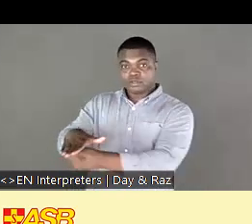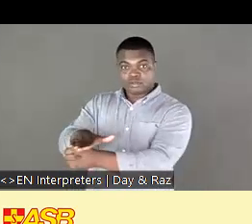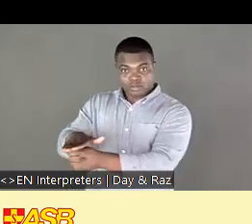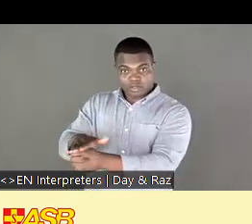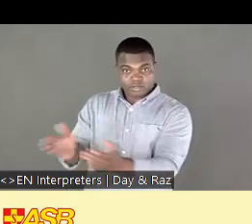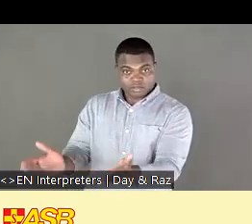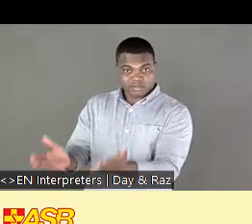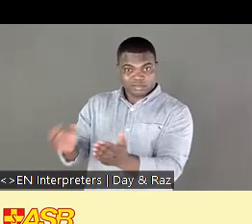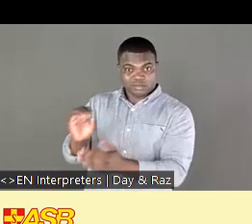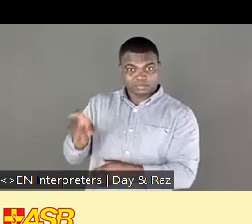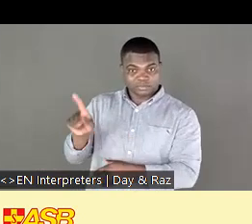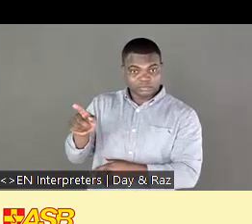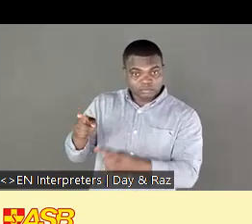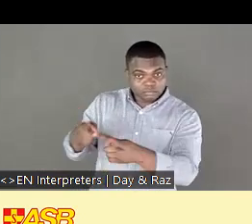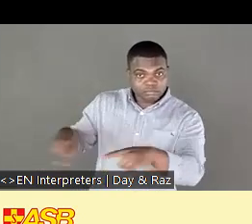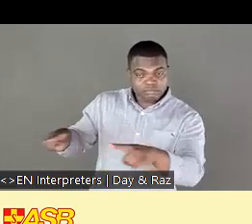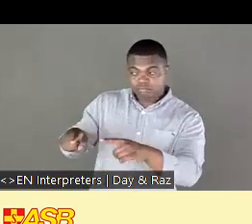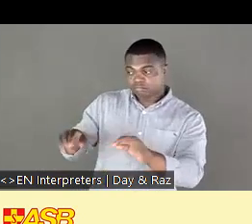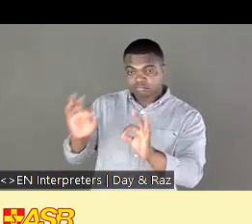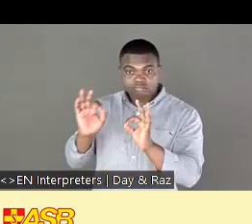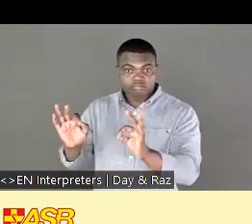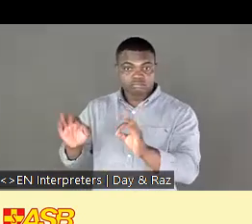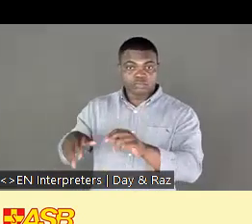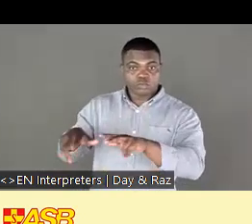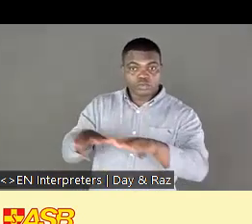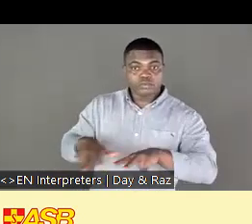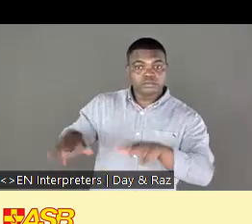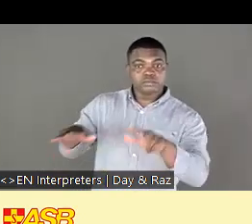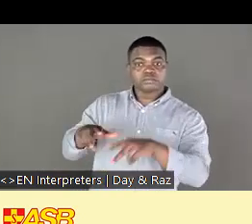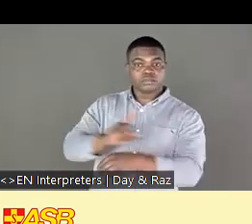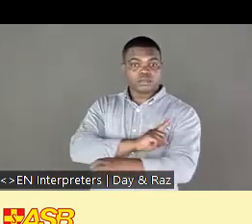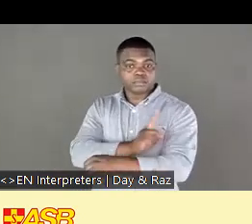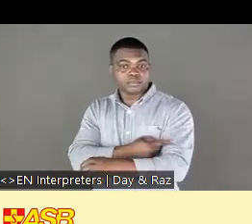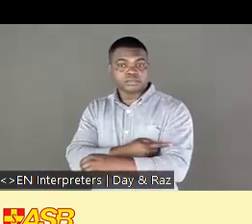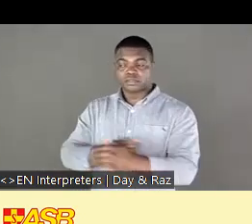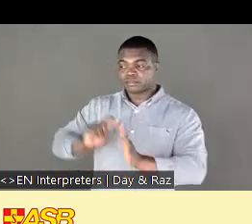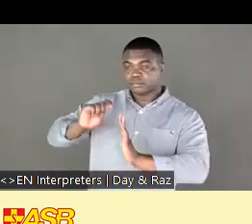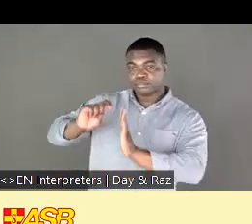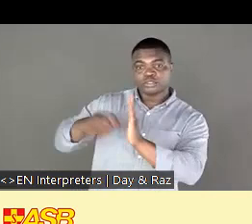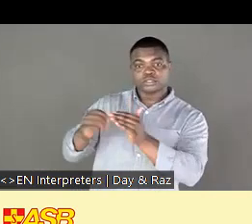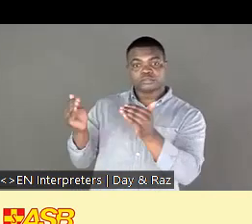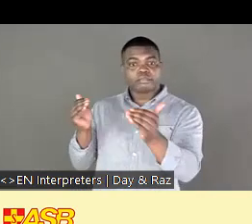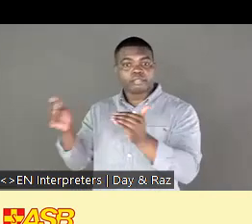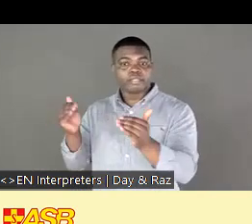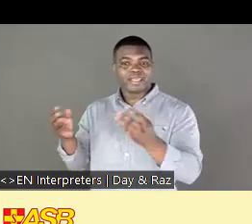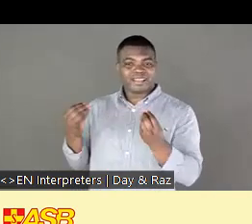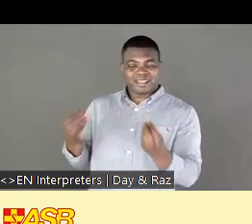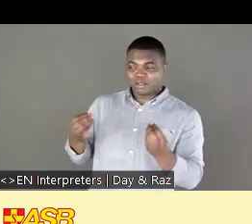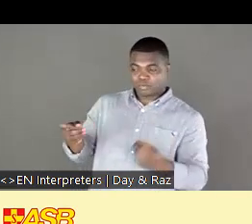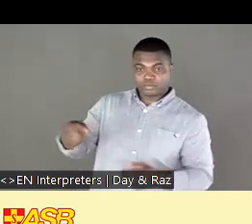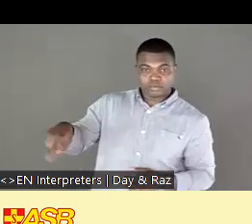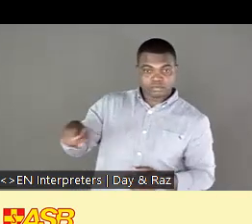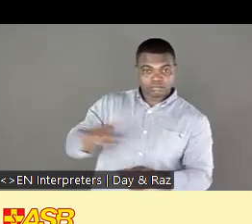We can conduct training on relevant topics, such as Accessibility Assessment localisation of aid,